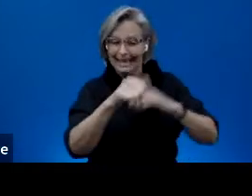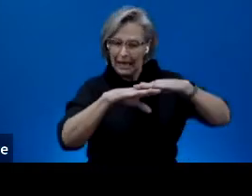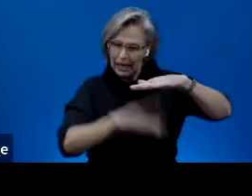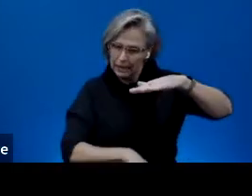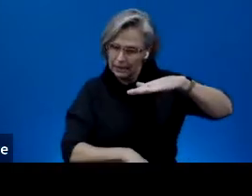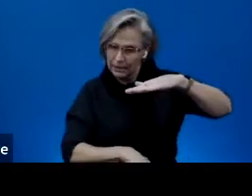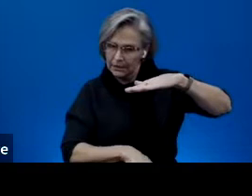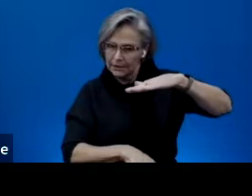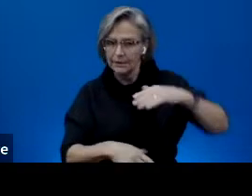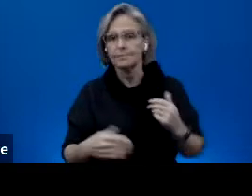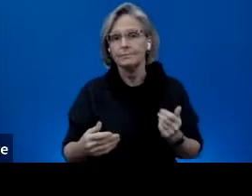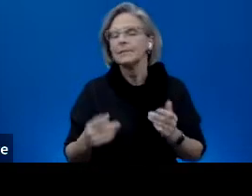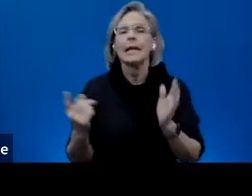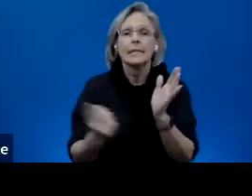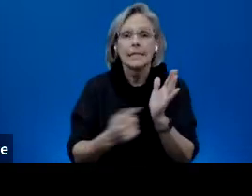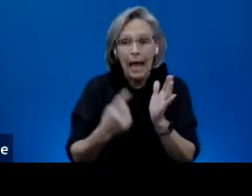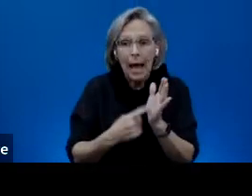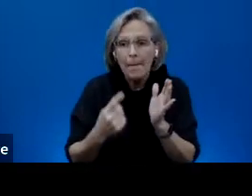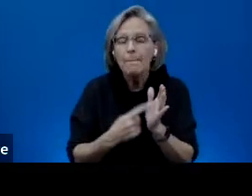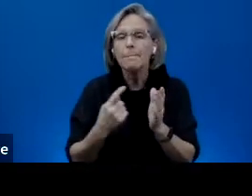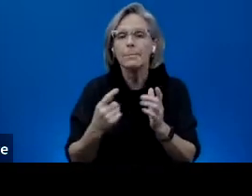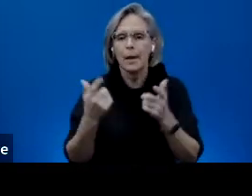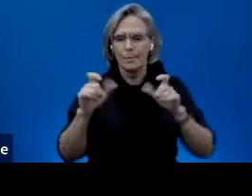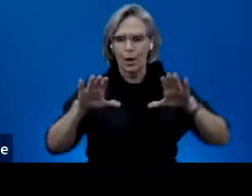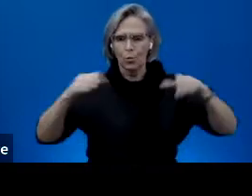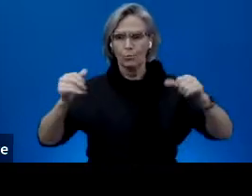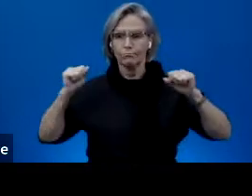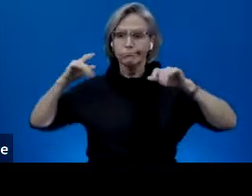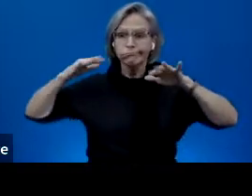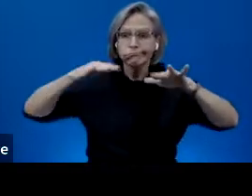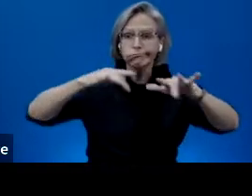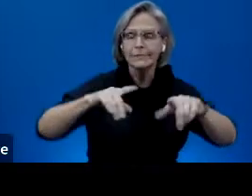Sometimes we get large groups that come into that, like the Boys and Girls Club